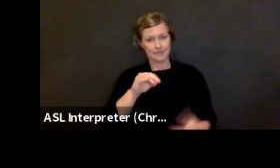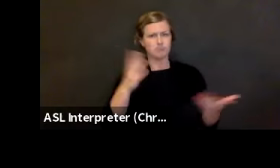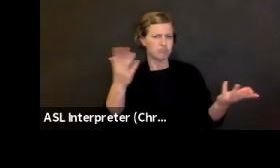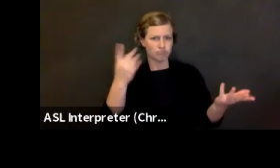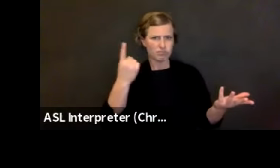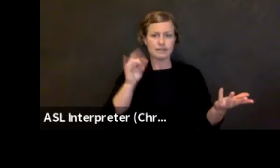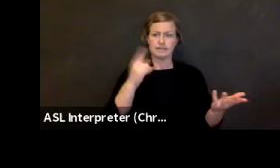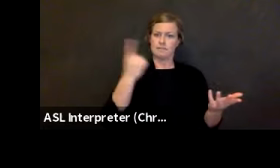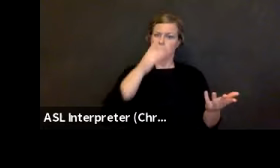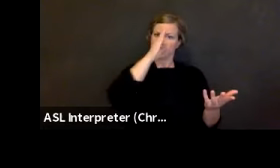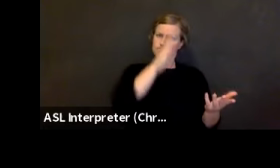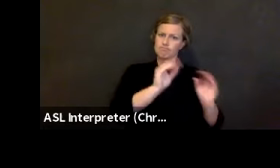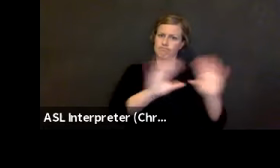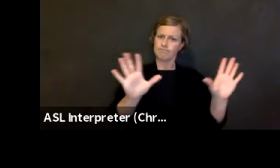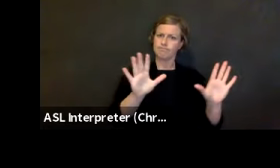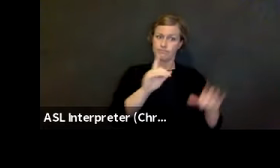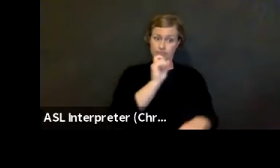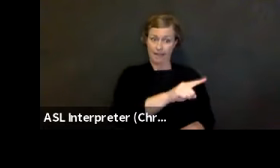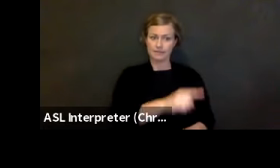have that ask for example, can I count on you to